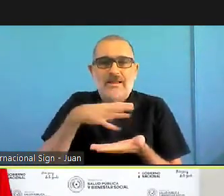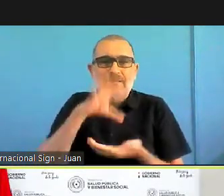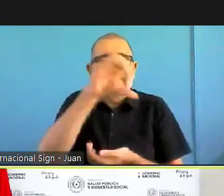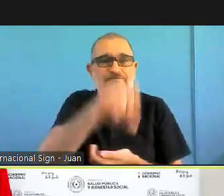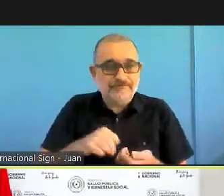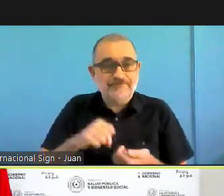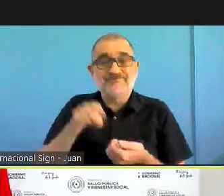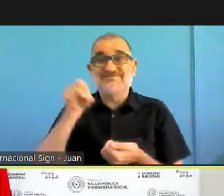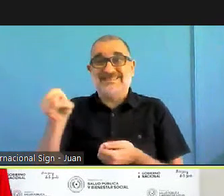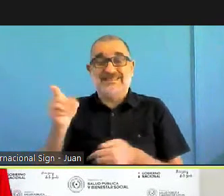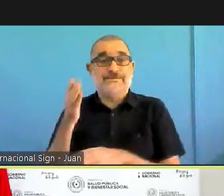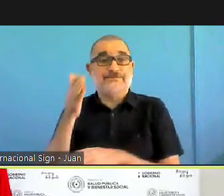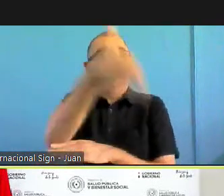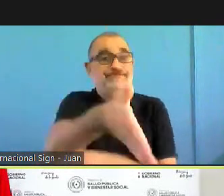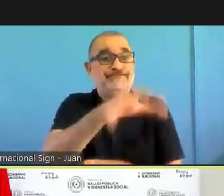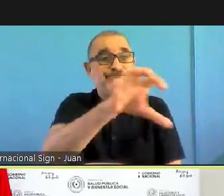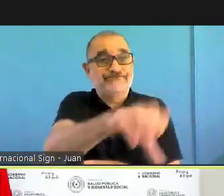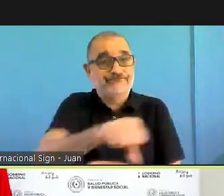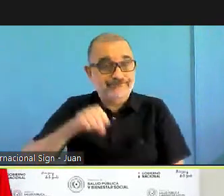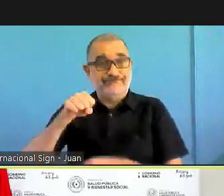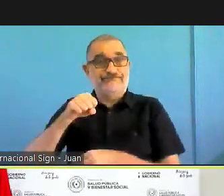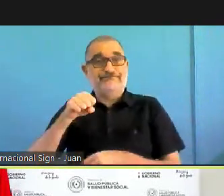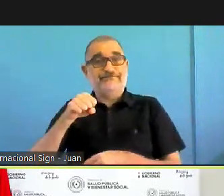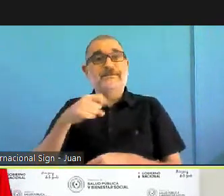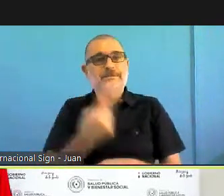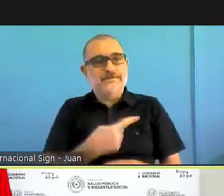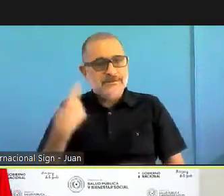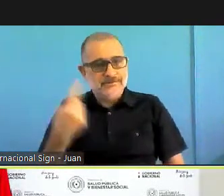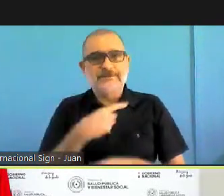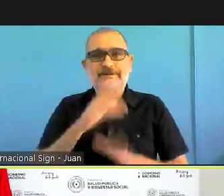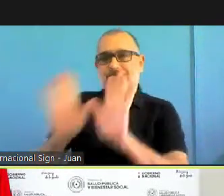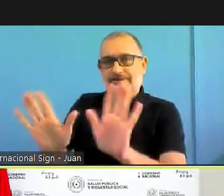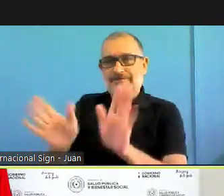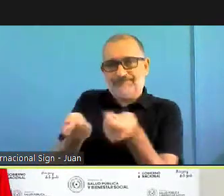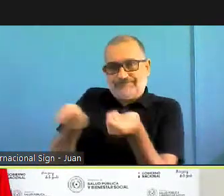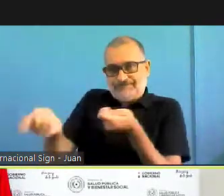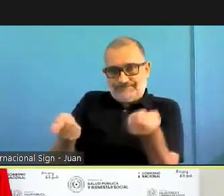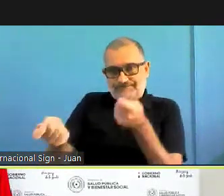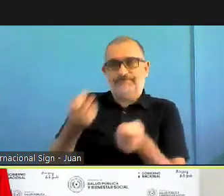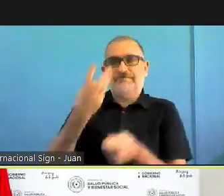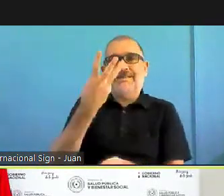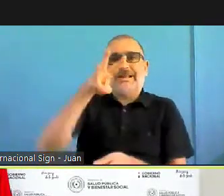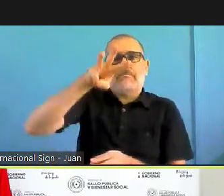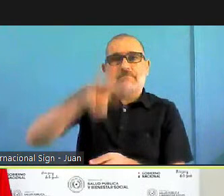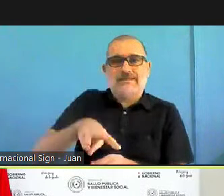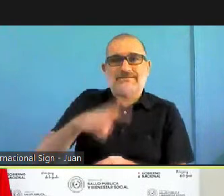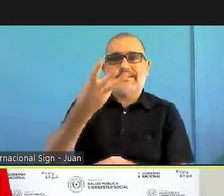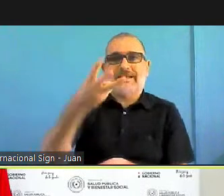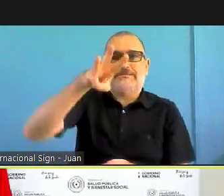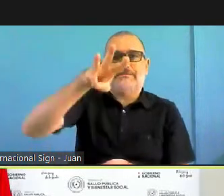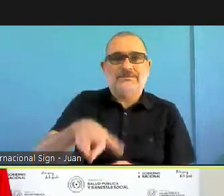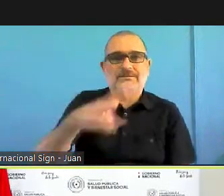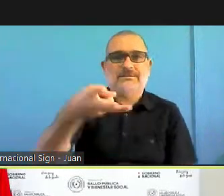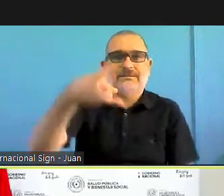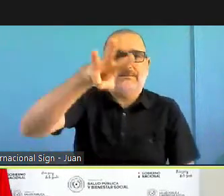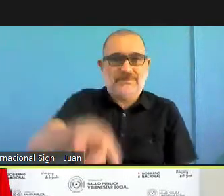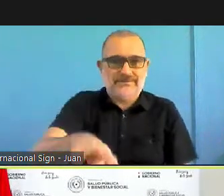So as to have a visit that we could make good use of, in terms of comprehensive care.